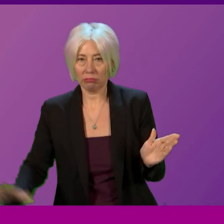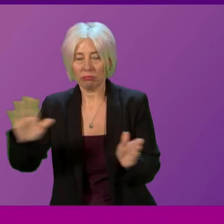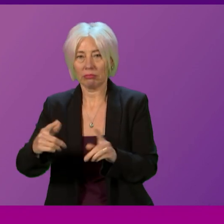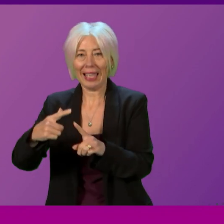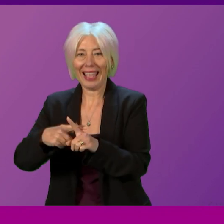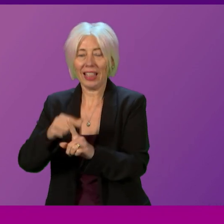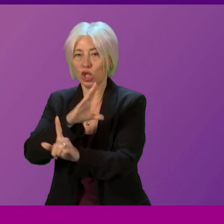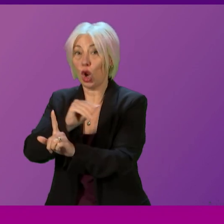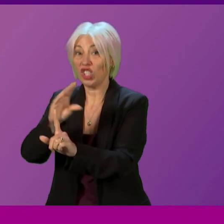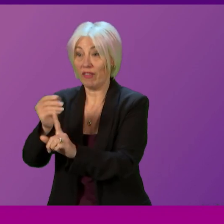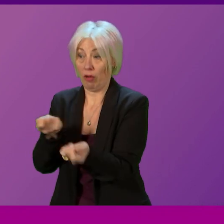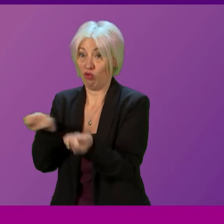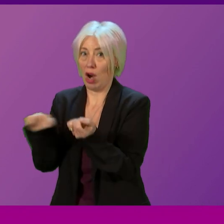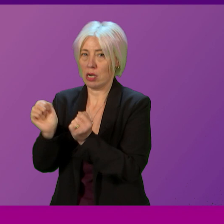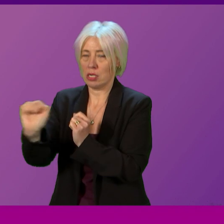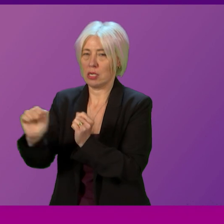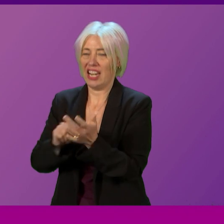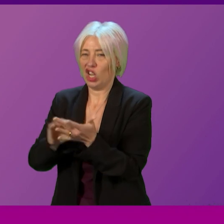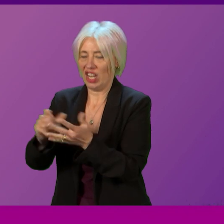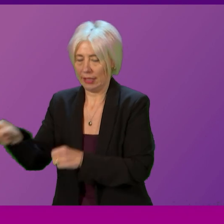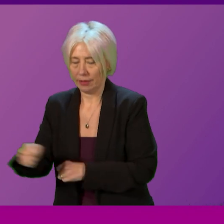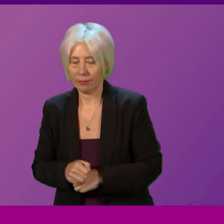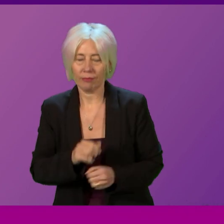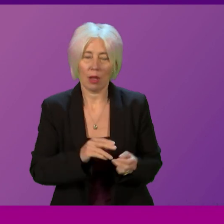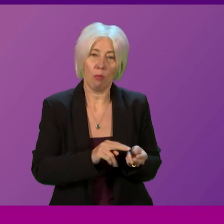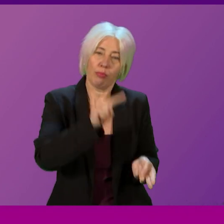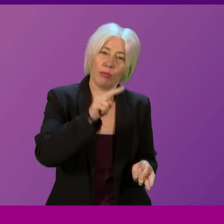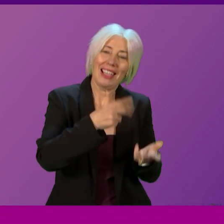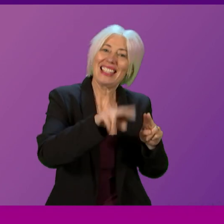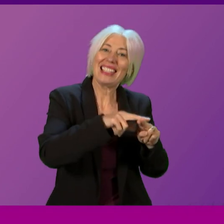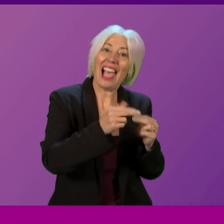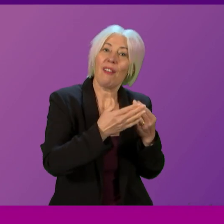Tory-run national health service; there is higher staffing per head of population in